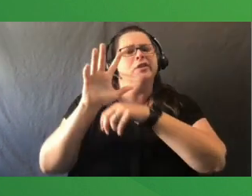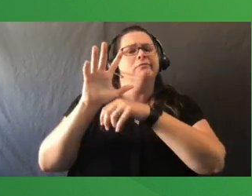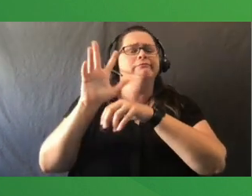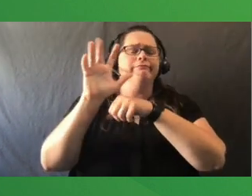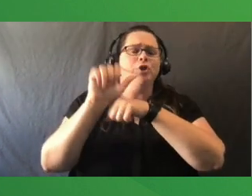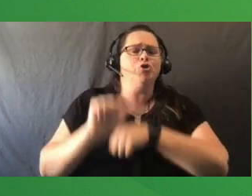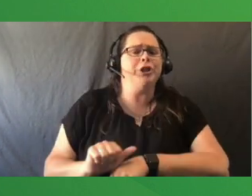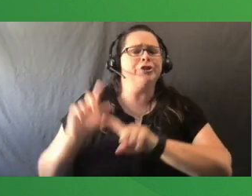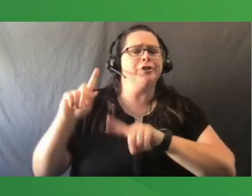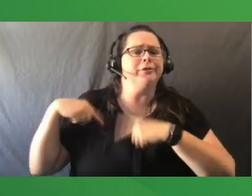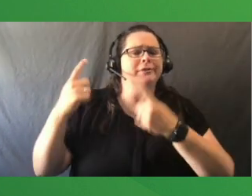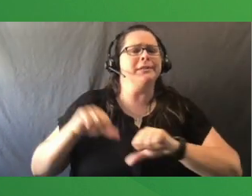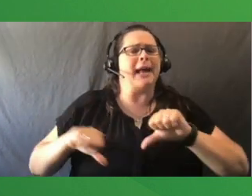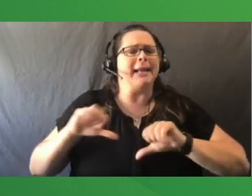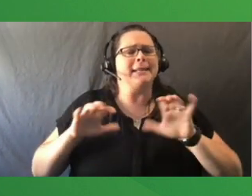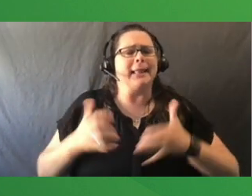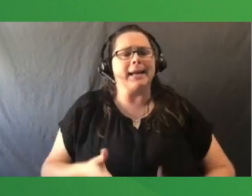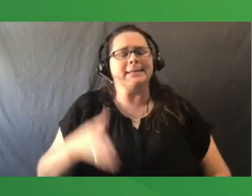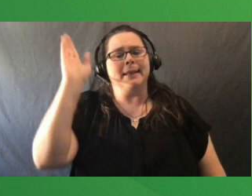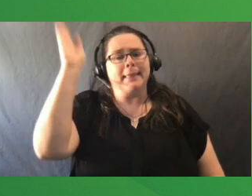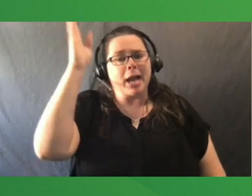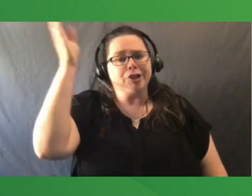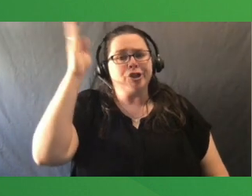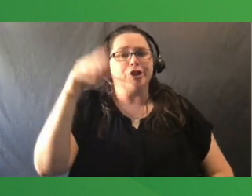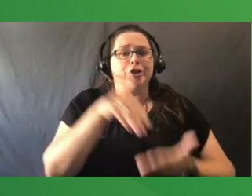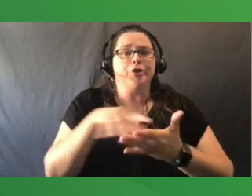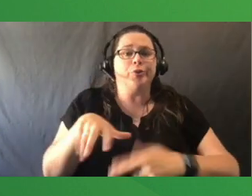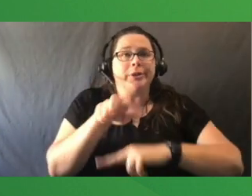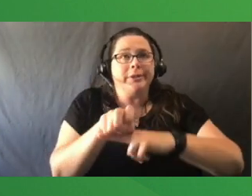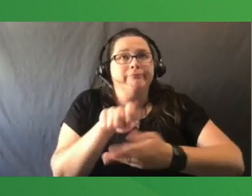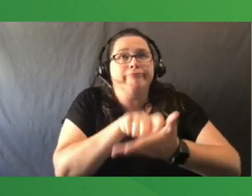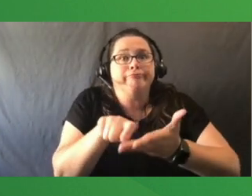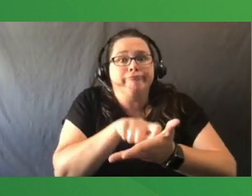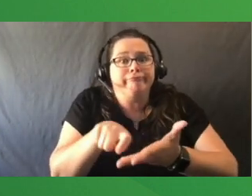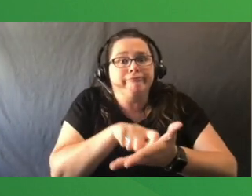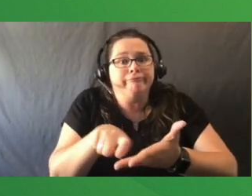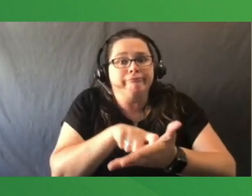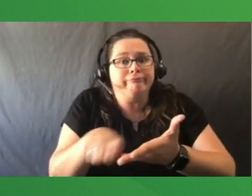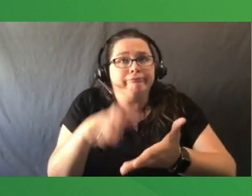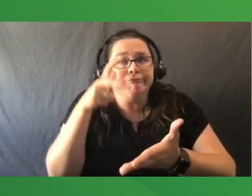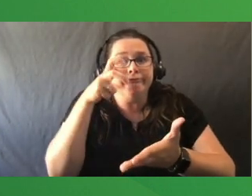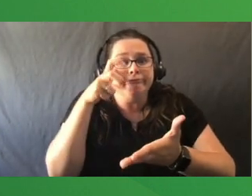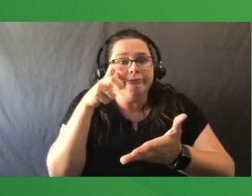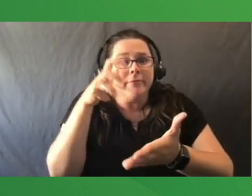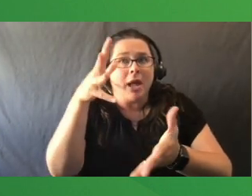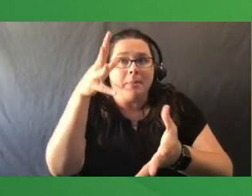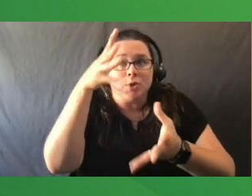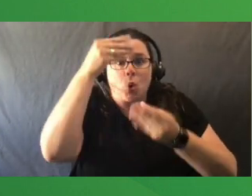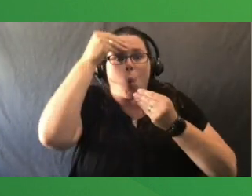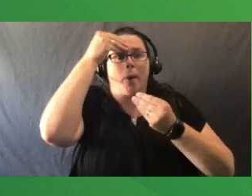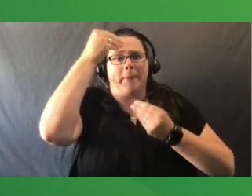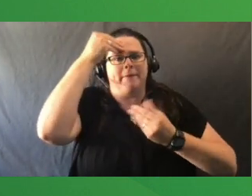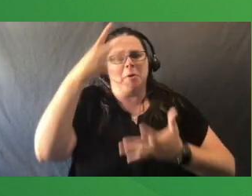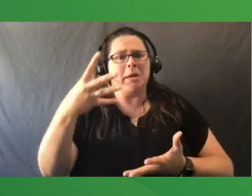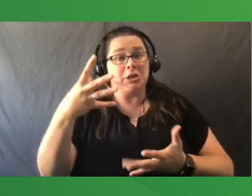about lectures and taking notes and kind of absorbing information, which I really like